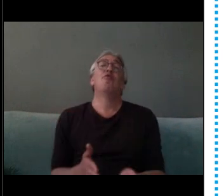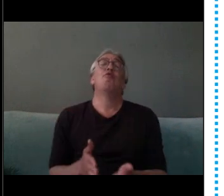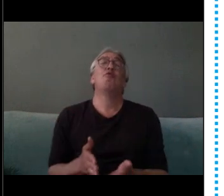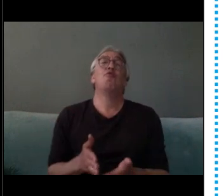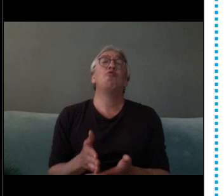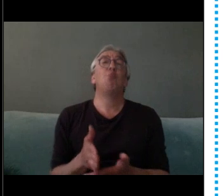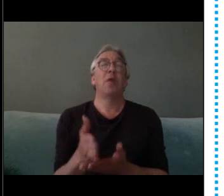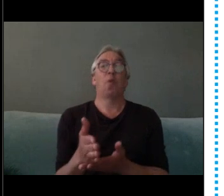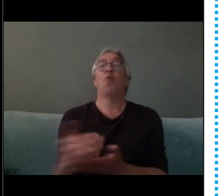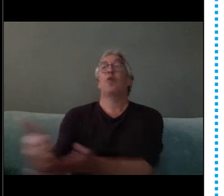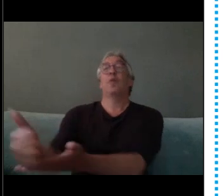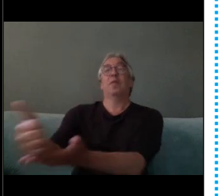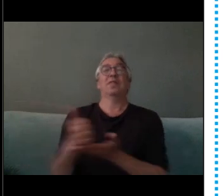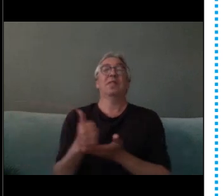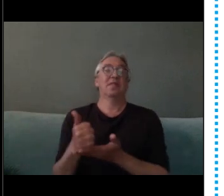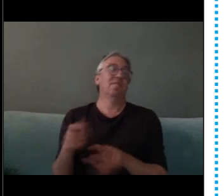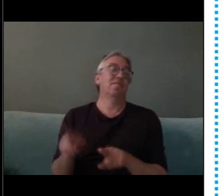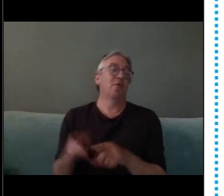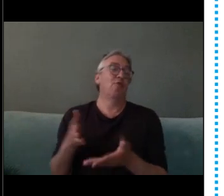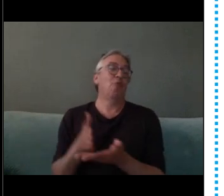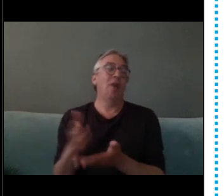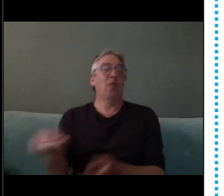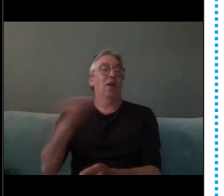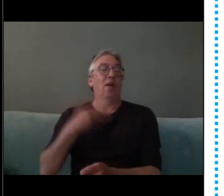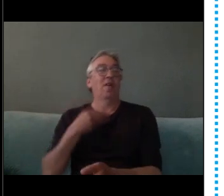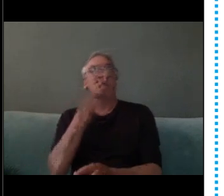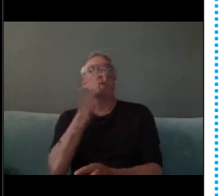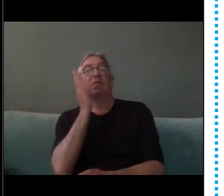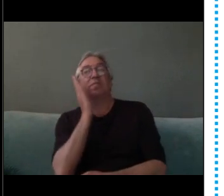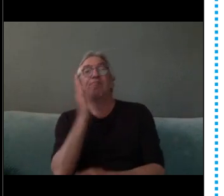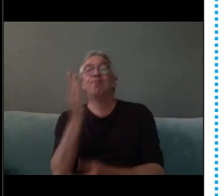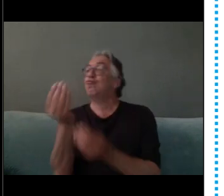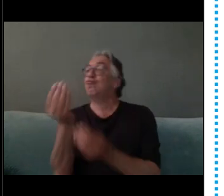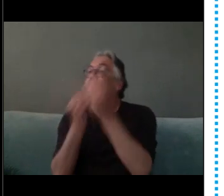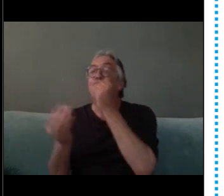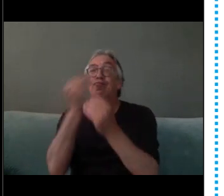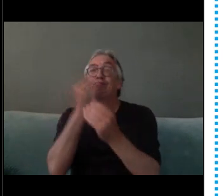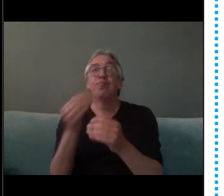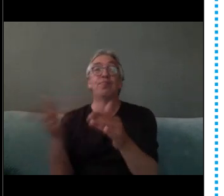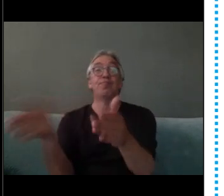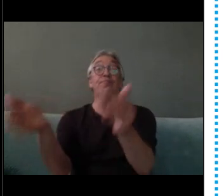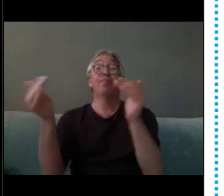You have the right to information about the travel arrangements and your rights as passengers.